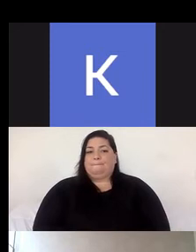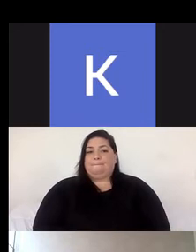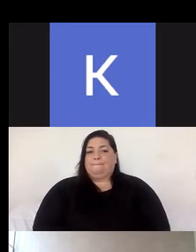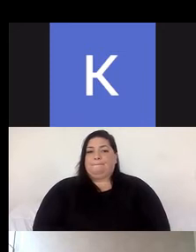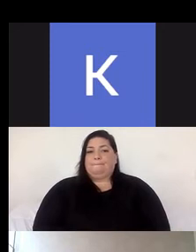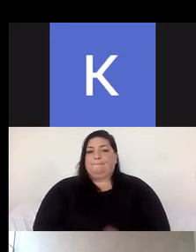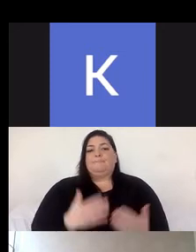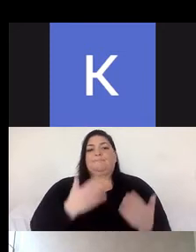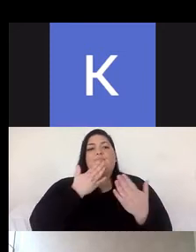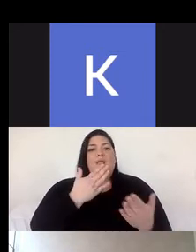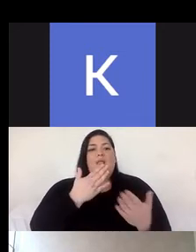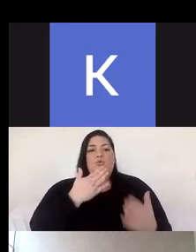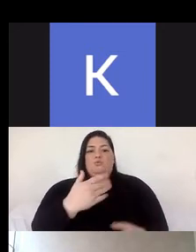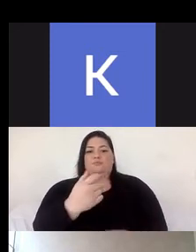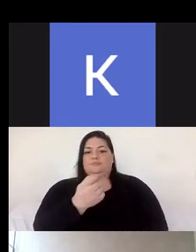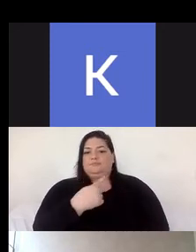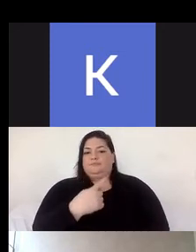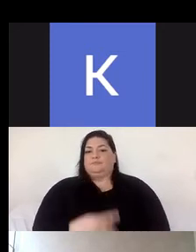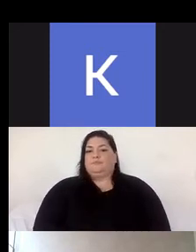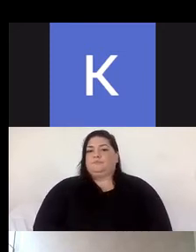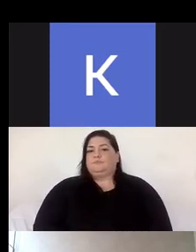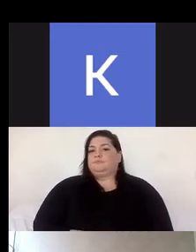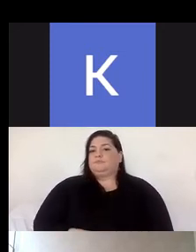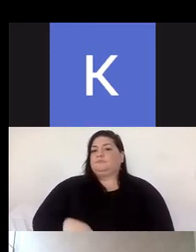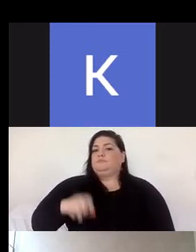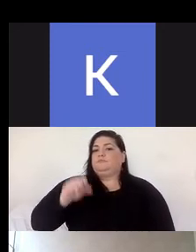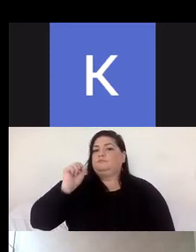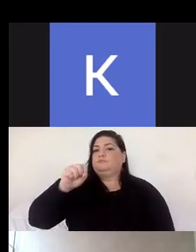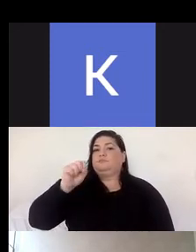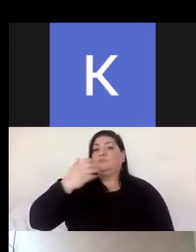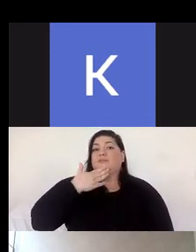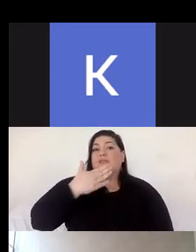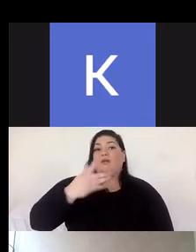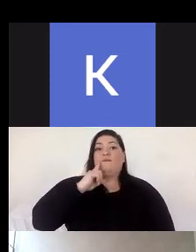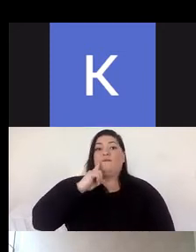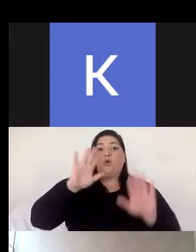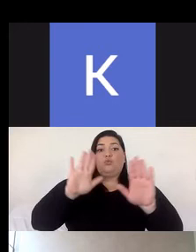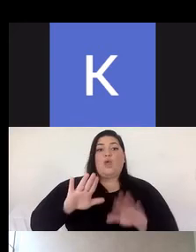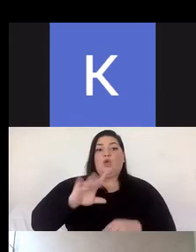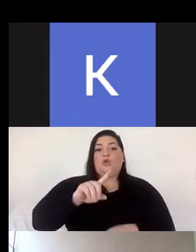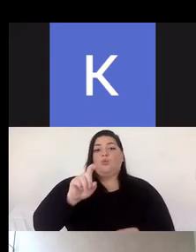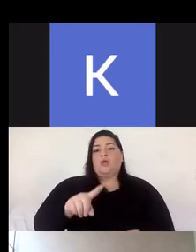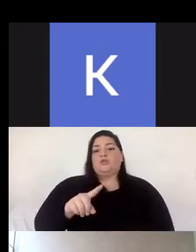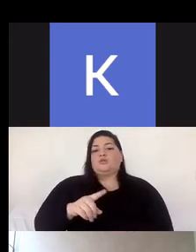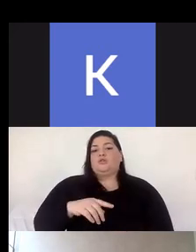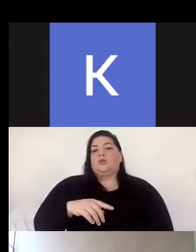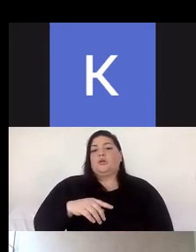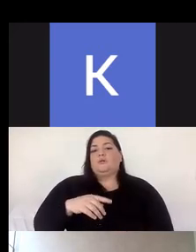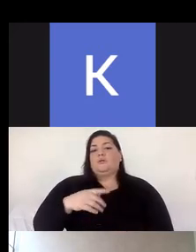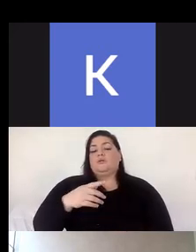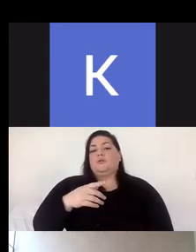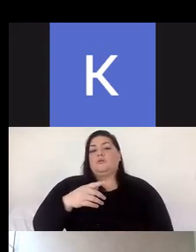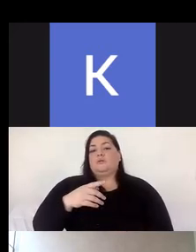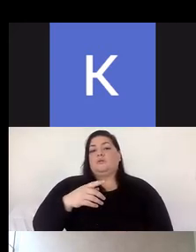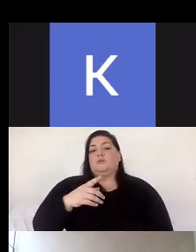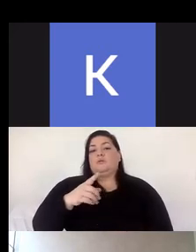Thank you for the question. Yeah, thanks for the great questions. And that question about leveraging or OVW